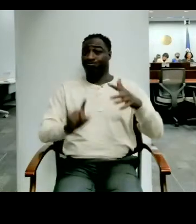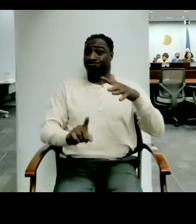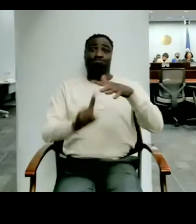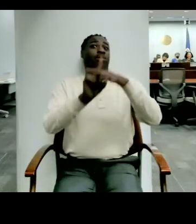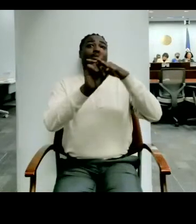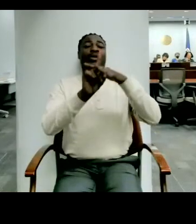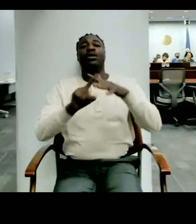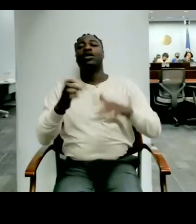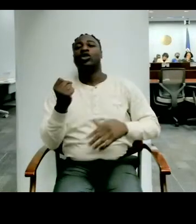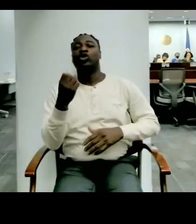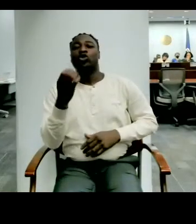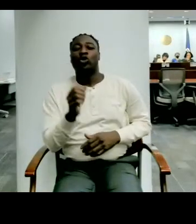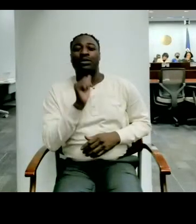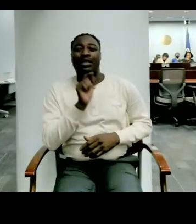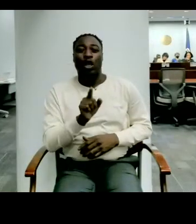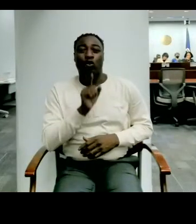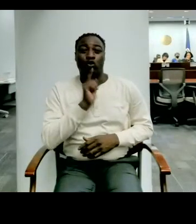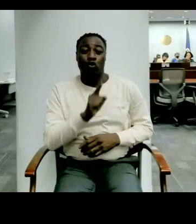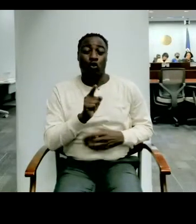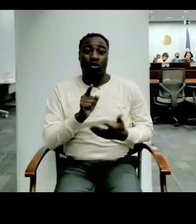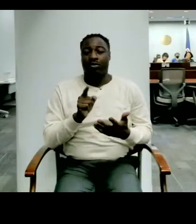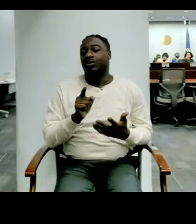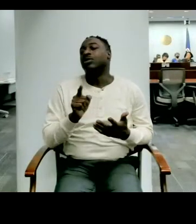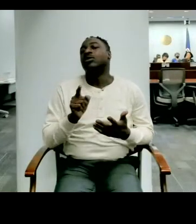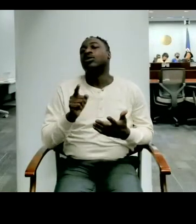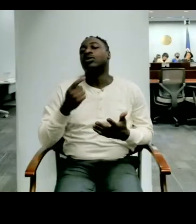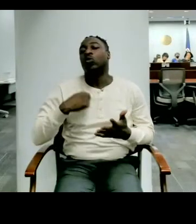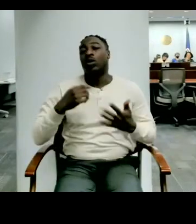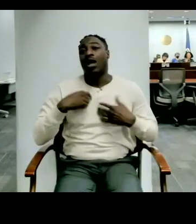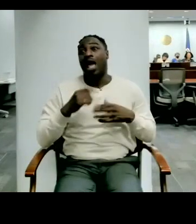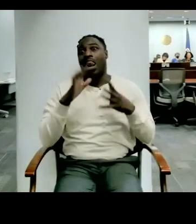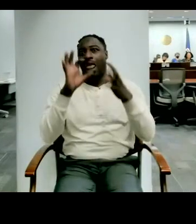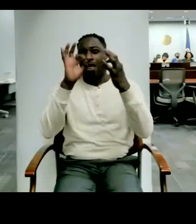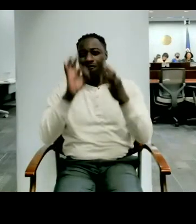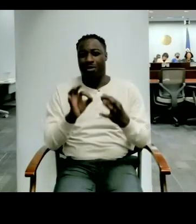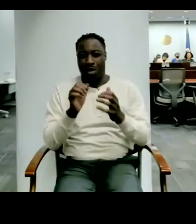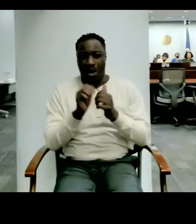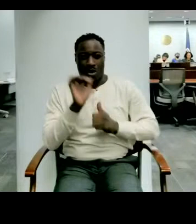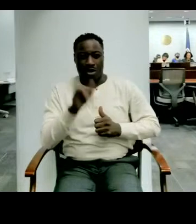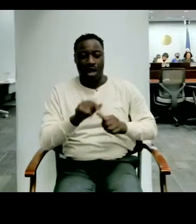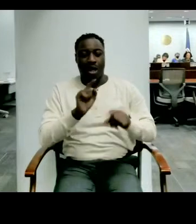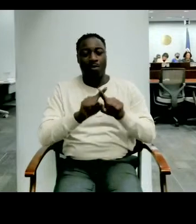So it wasn't as much input. Um, there was a very